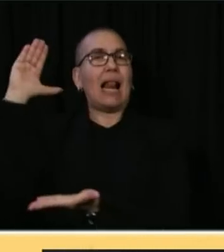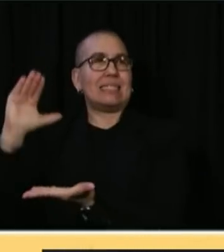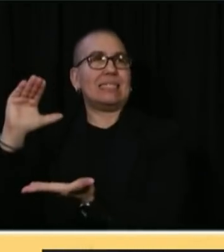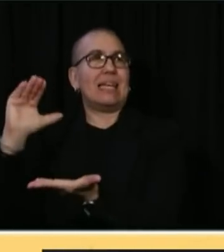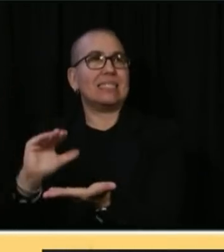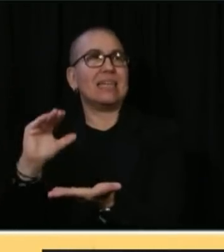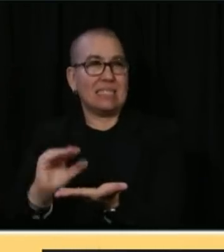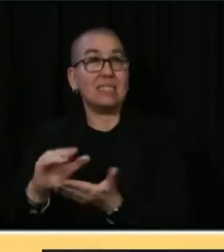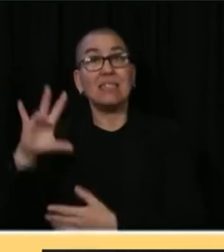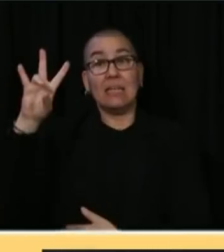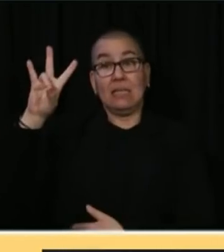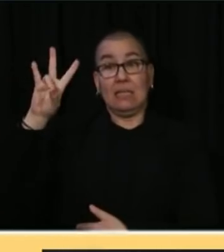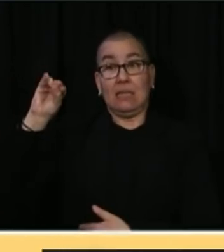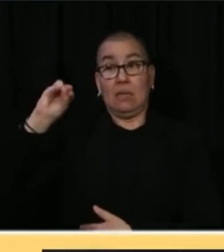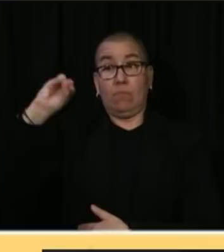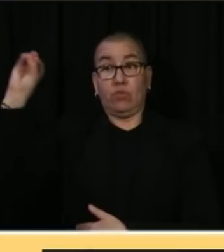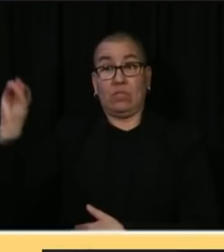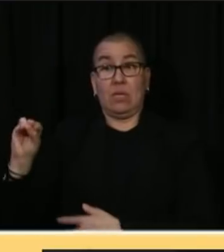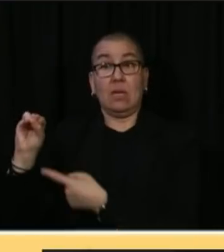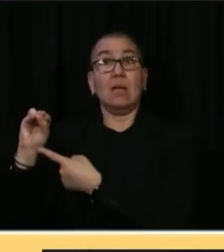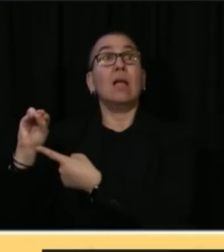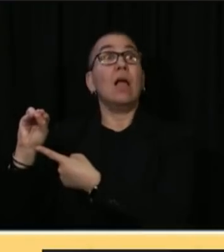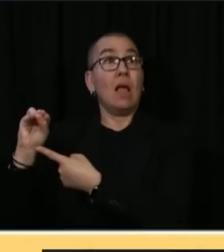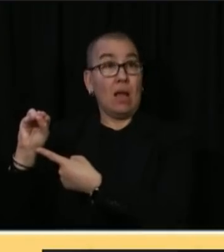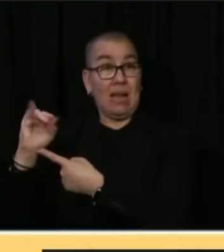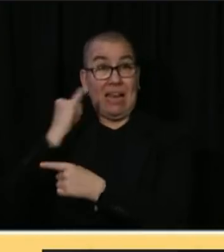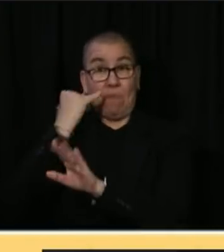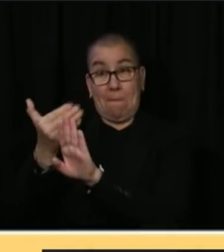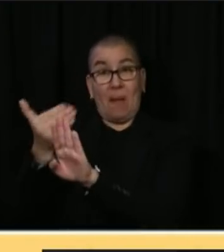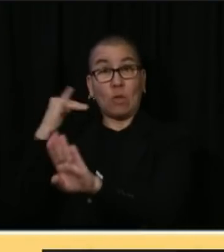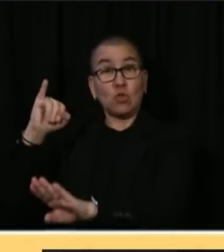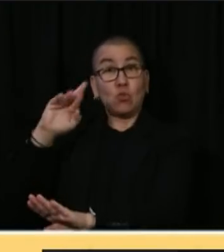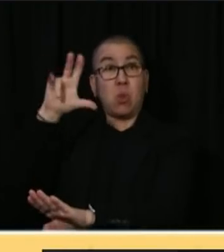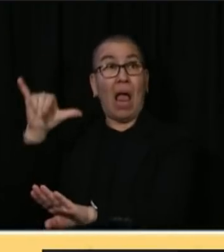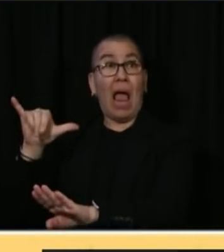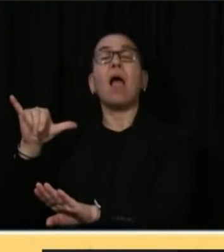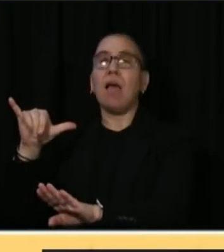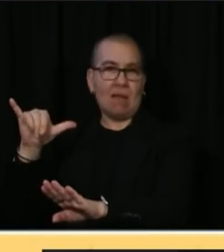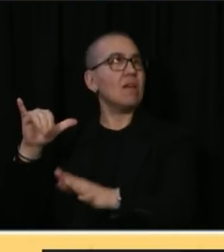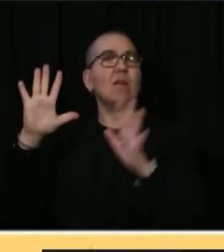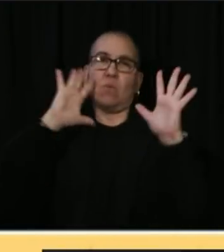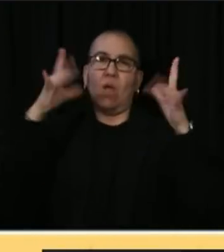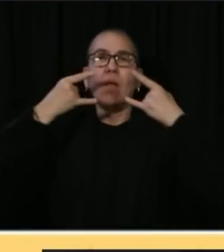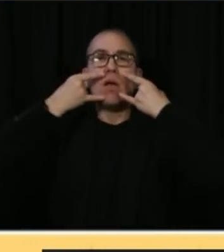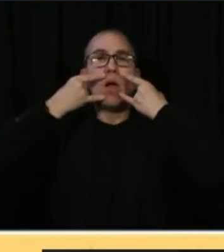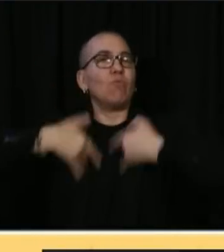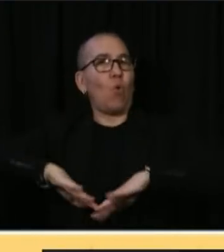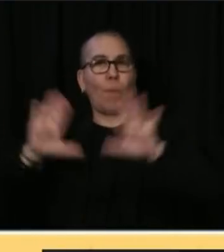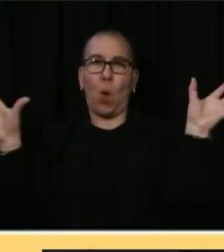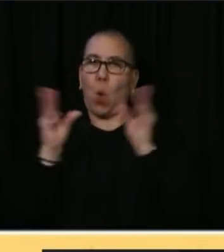COPENHAGEN RESTRICTIONS, BY